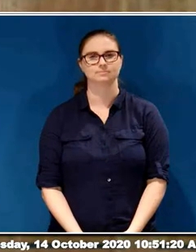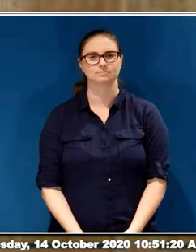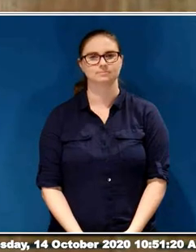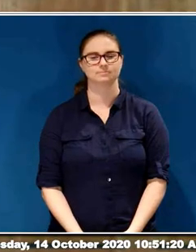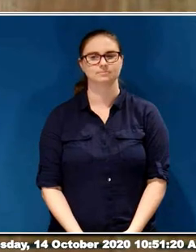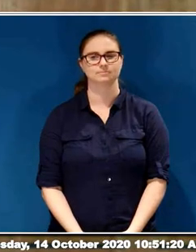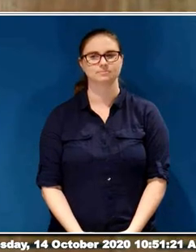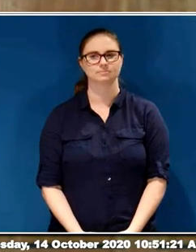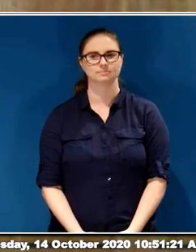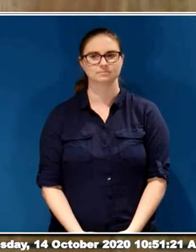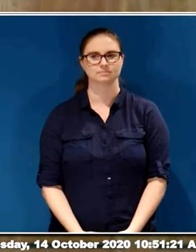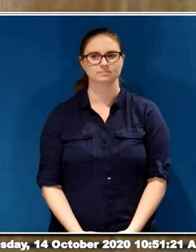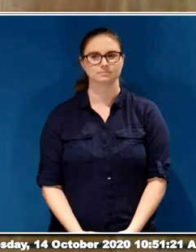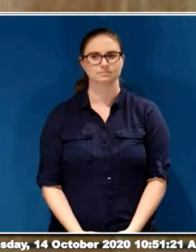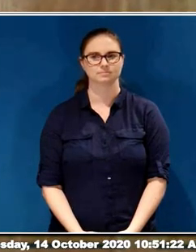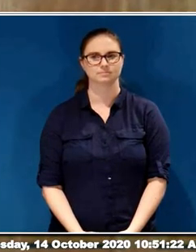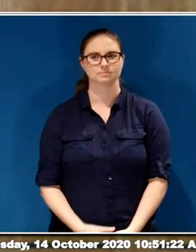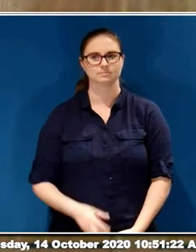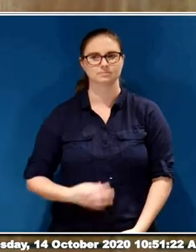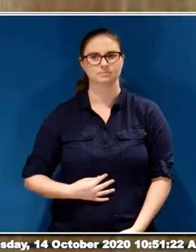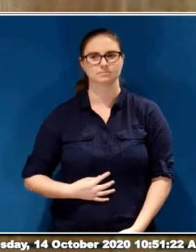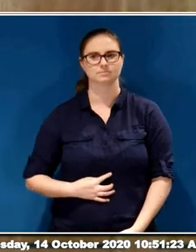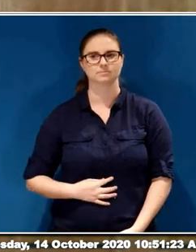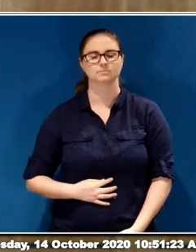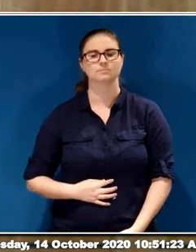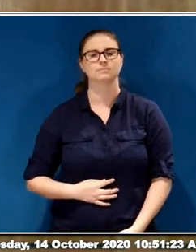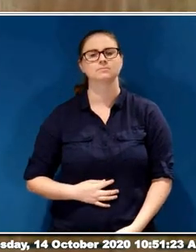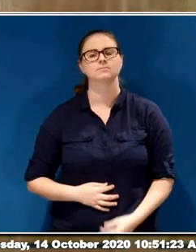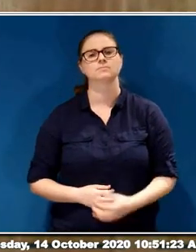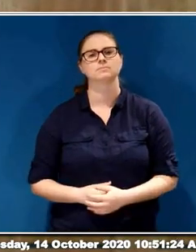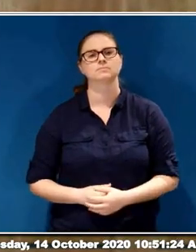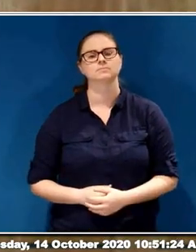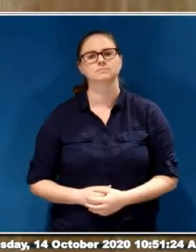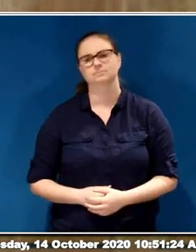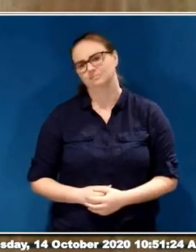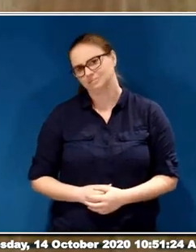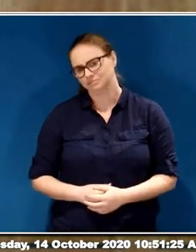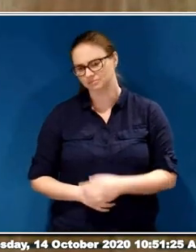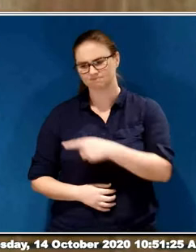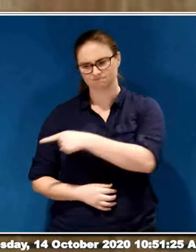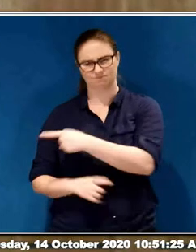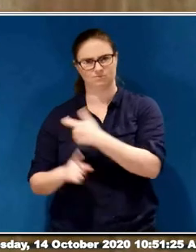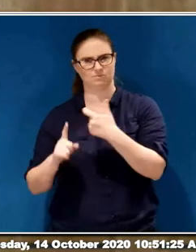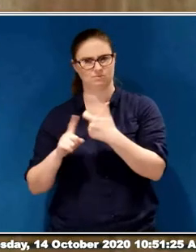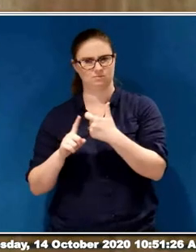Angry? And a bit upset, honestly, because I liked [bleep] because she's a good person.